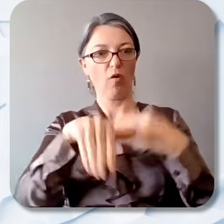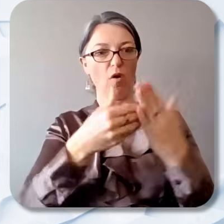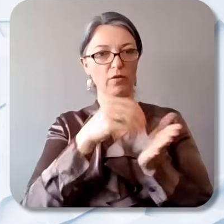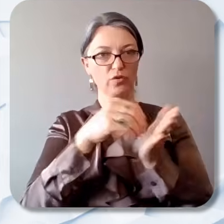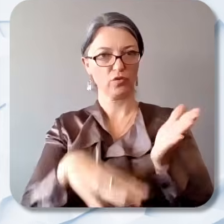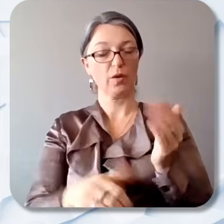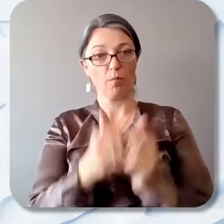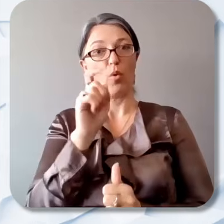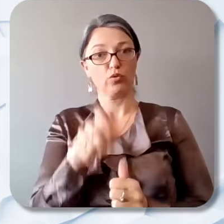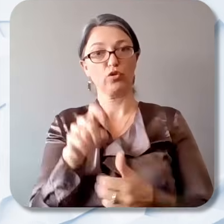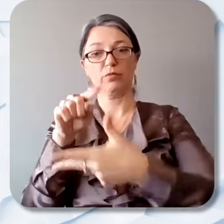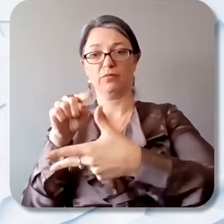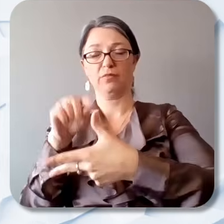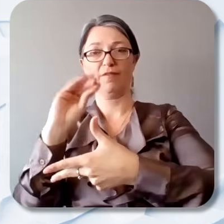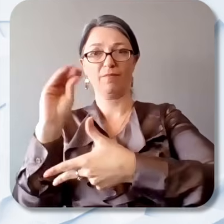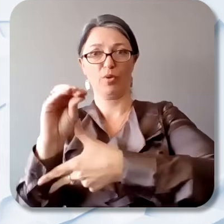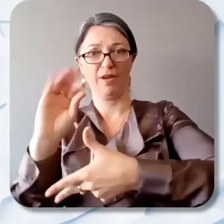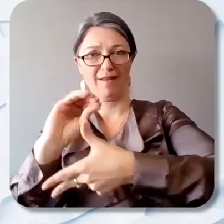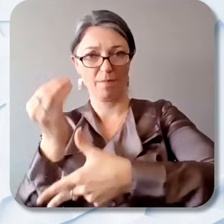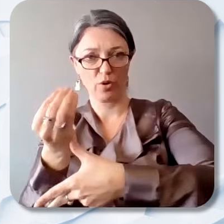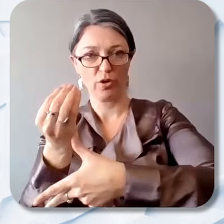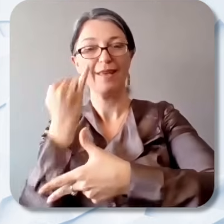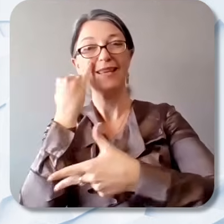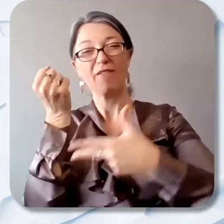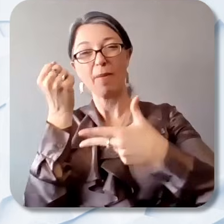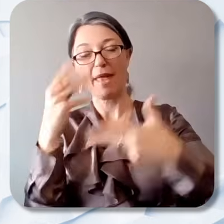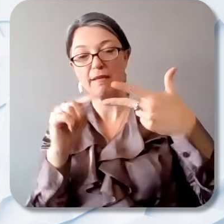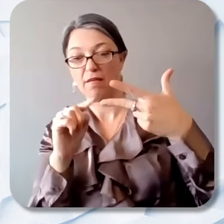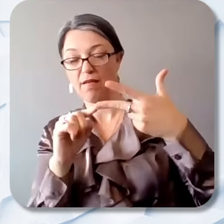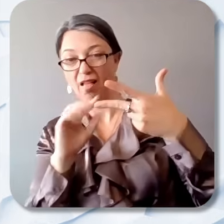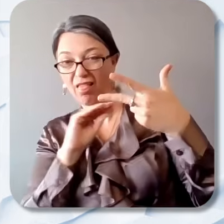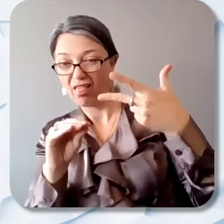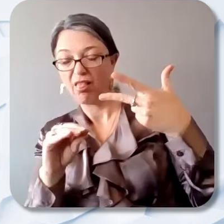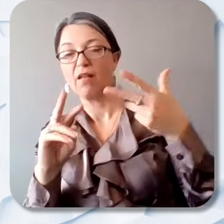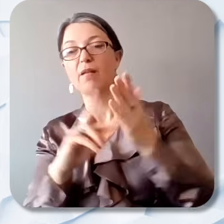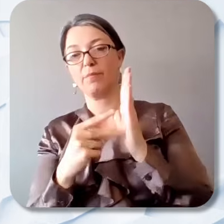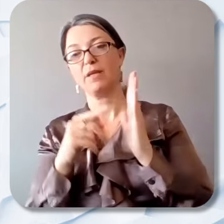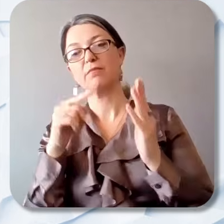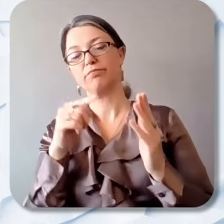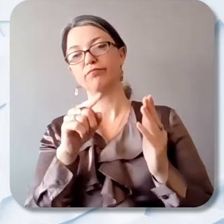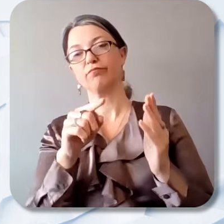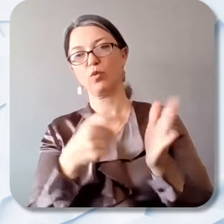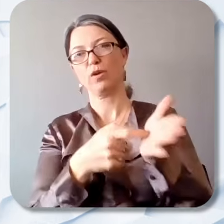Worst case, I say like, if there's a lot under the 90%, that there may be some systemic issue that would require some technical assistance.